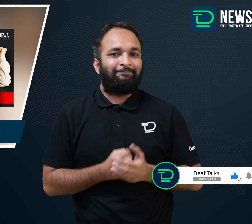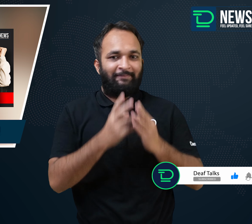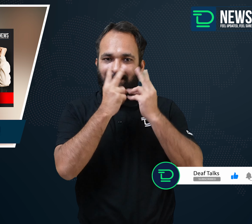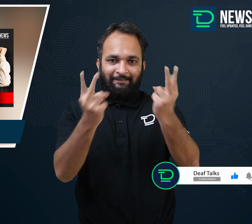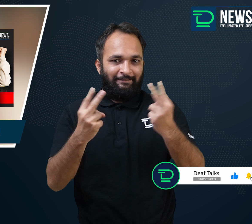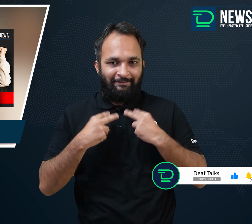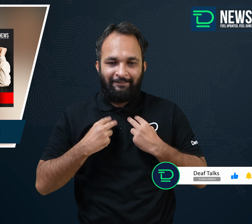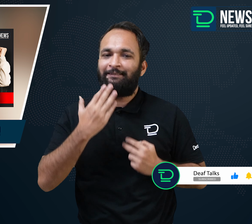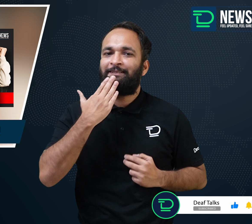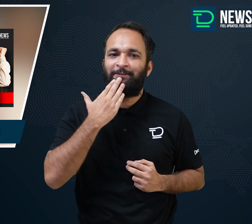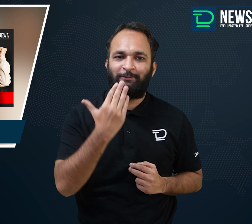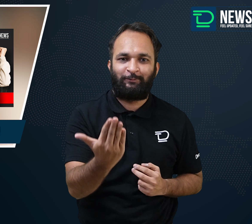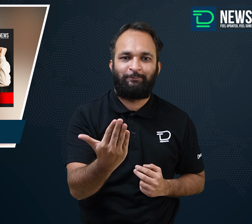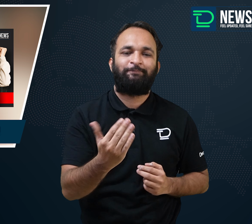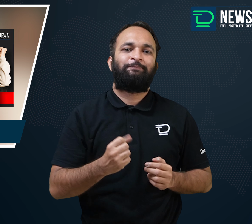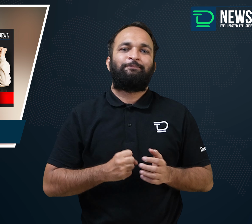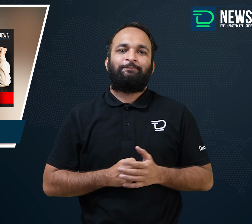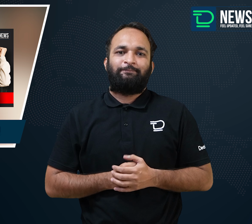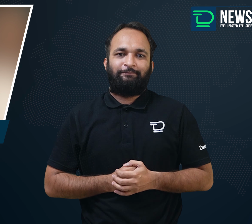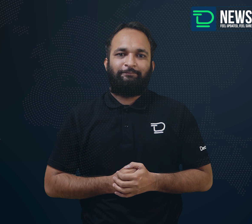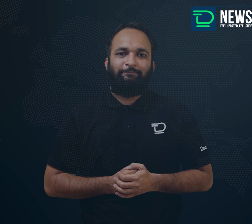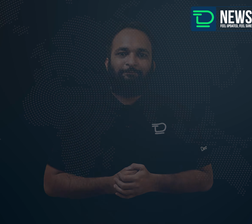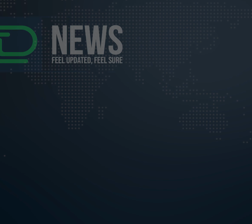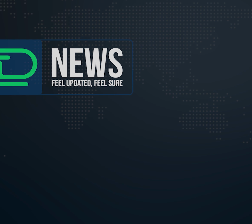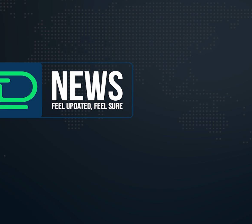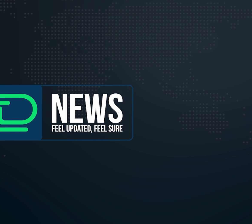Thank you.